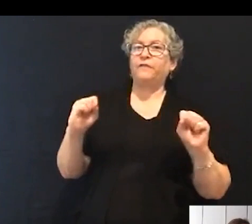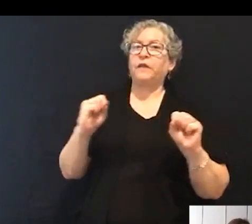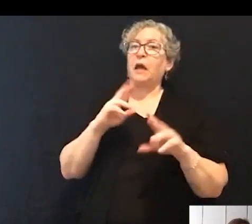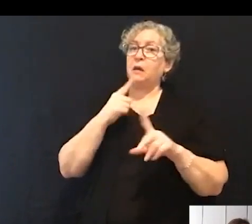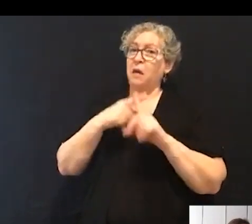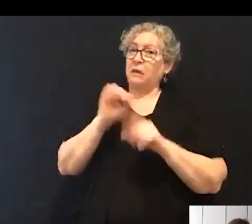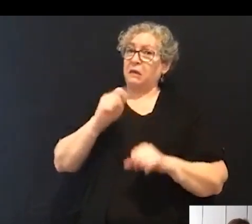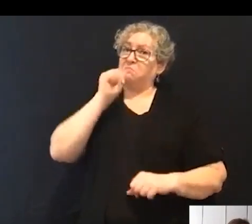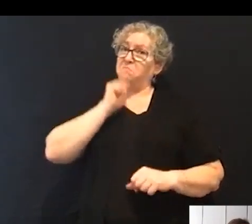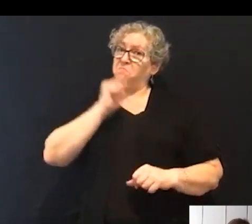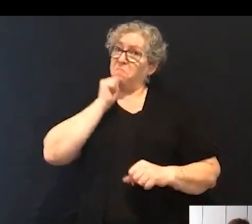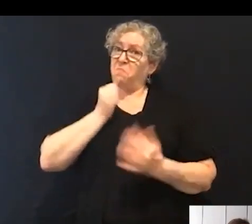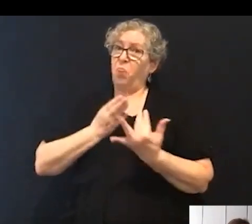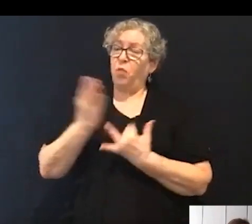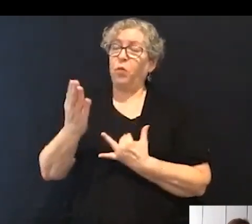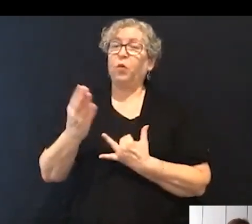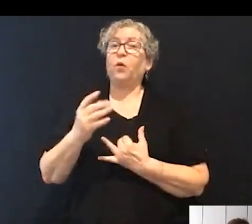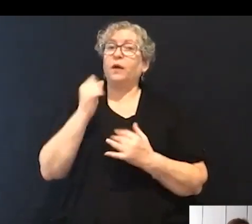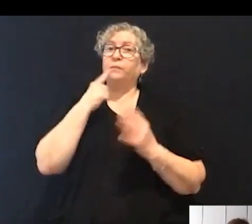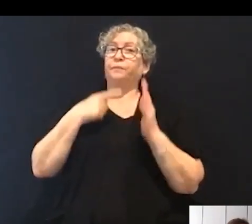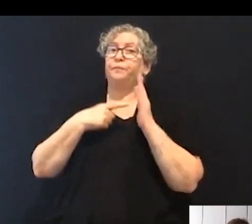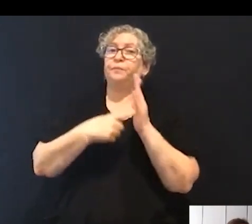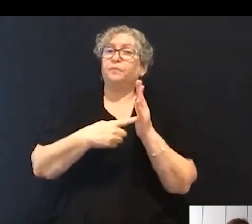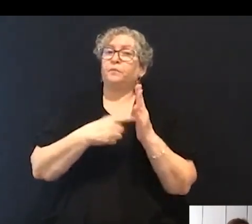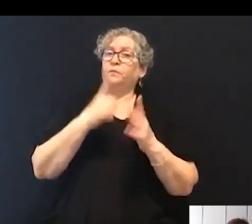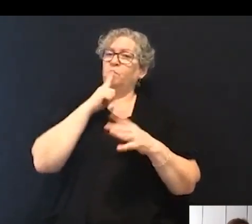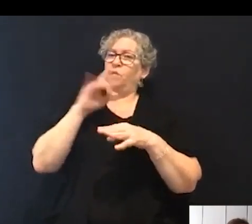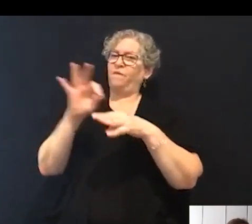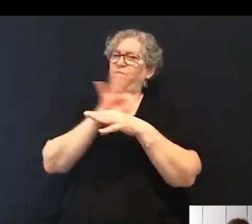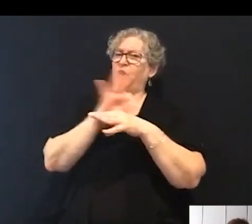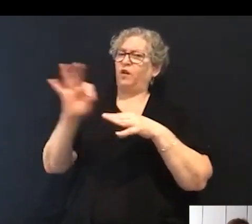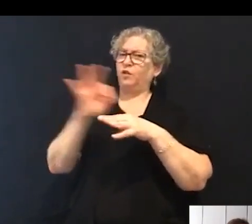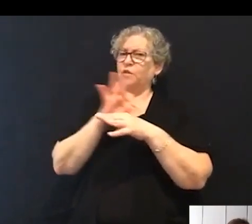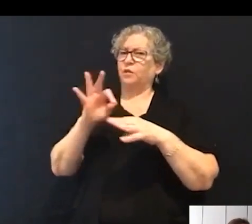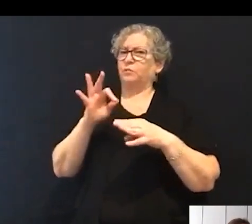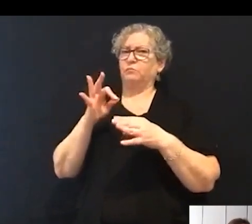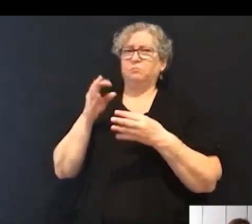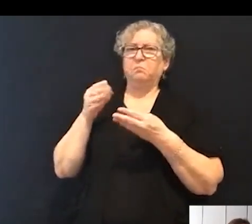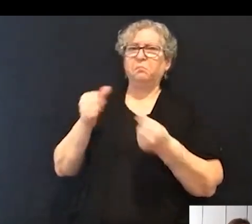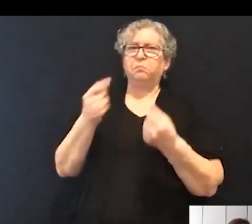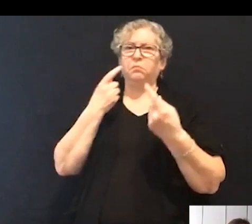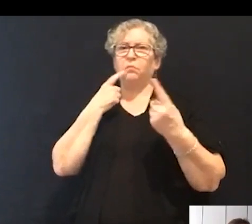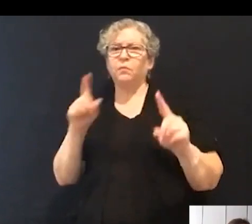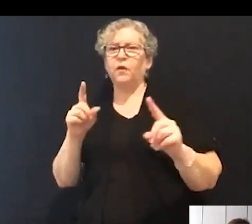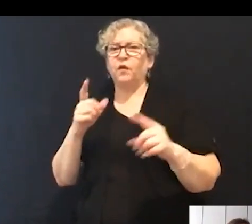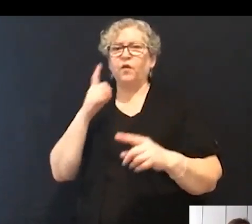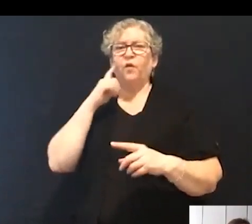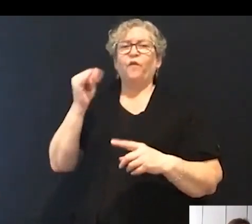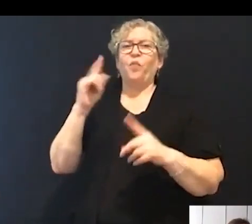early examples of functional target engagement, which means, of course, for a first trial, you